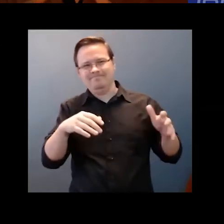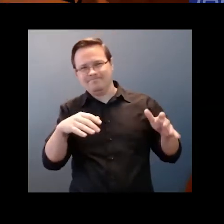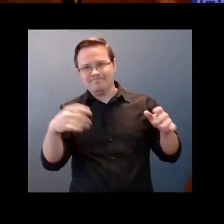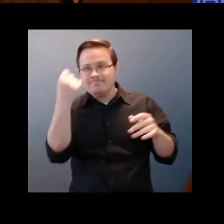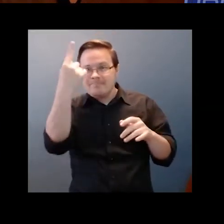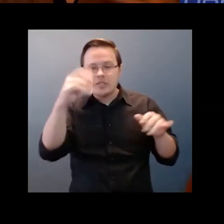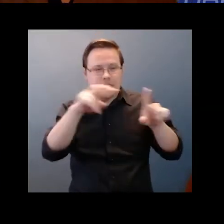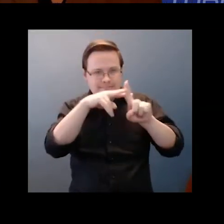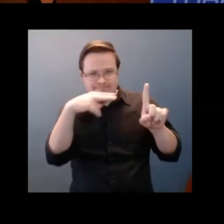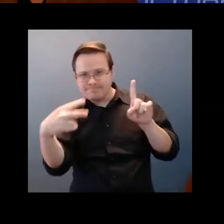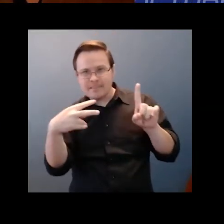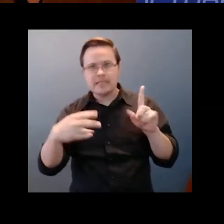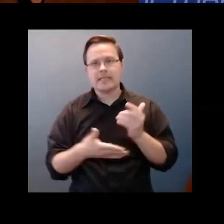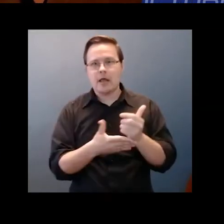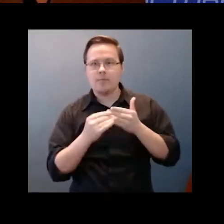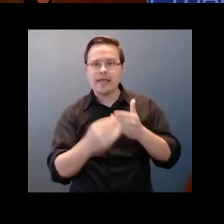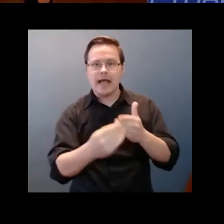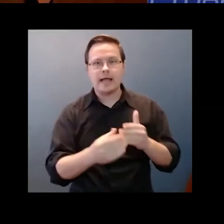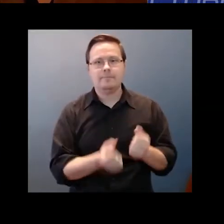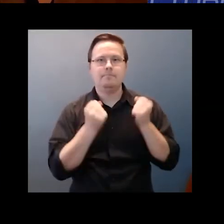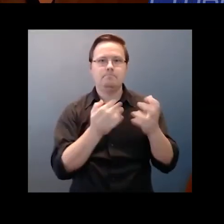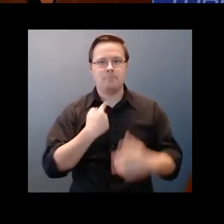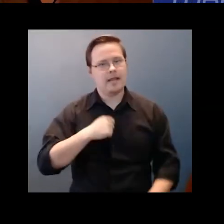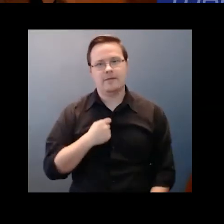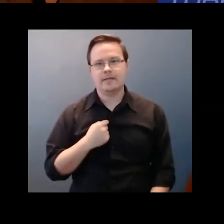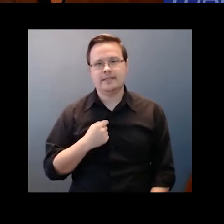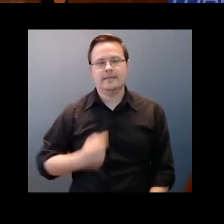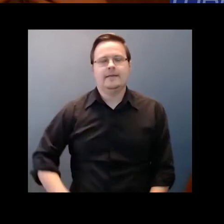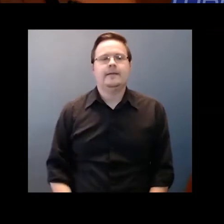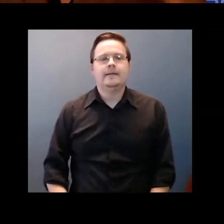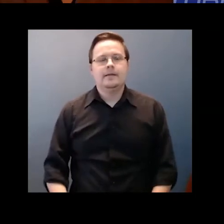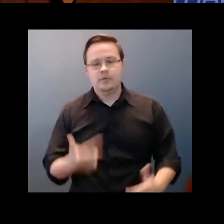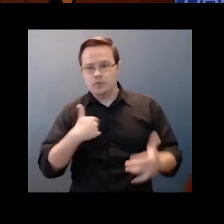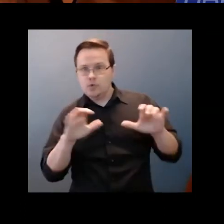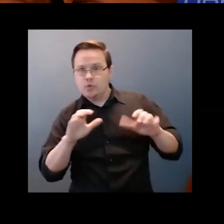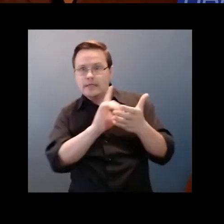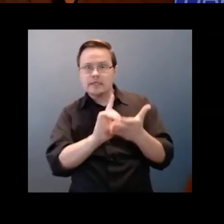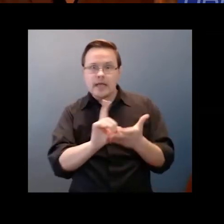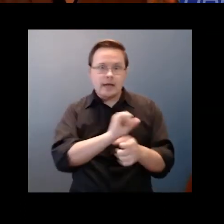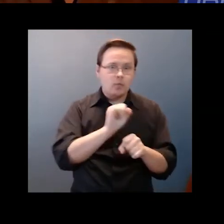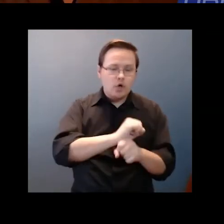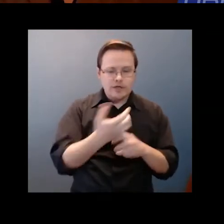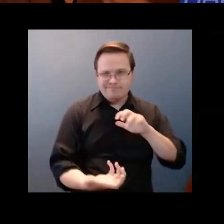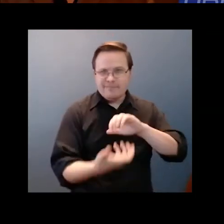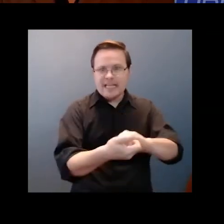guide many of us who are doing design work, engaging as part of our communities to shape